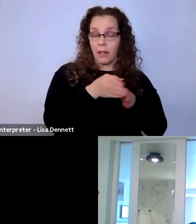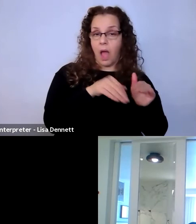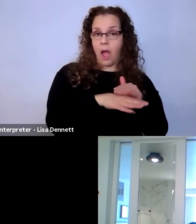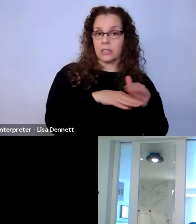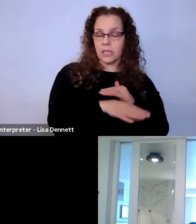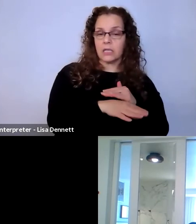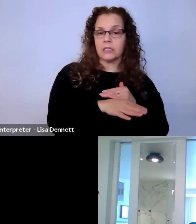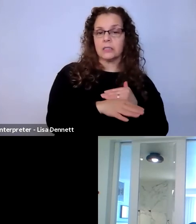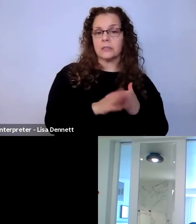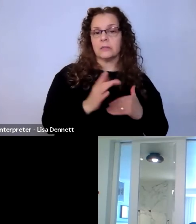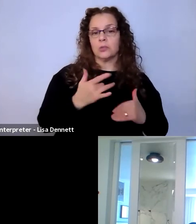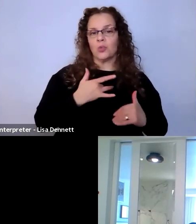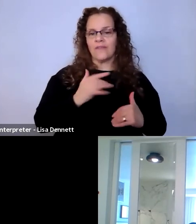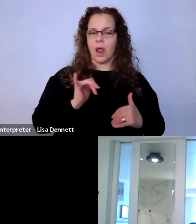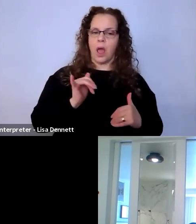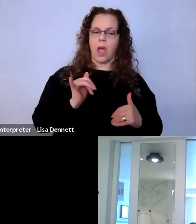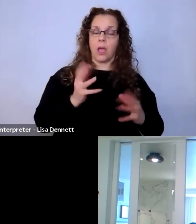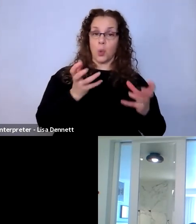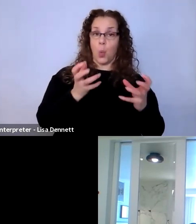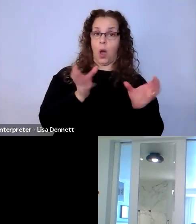feel like it makes you that much more marketable to have certification